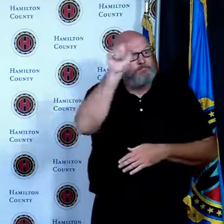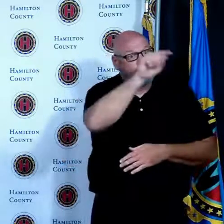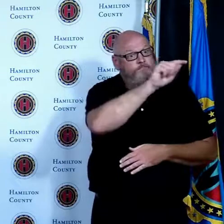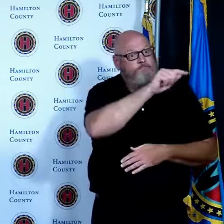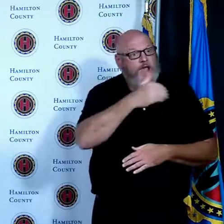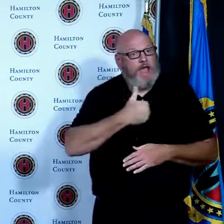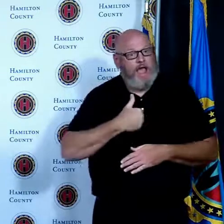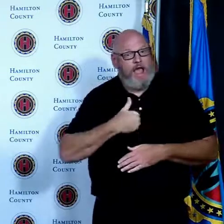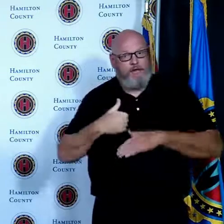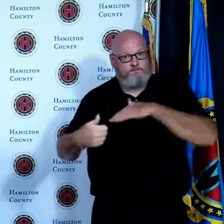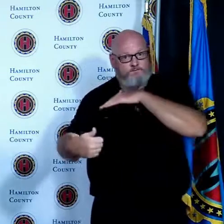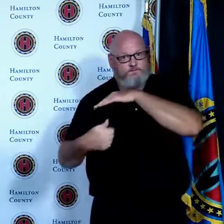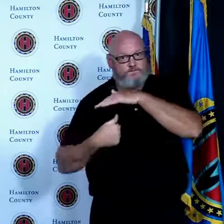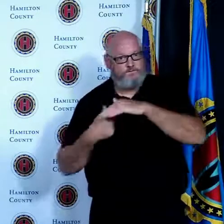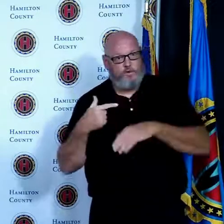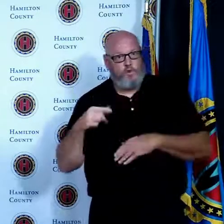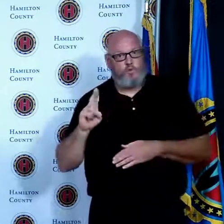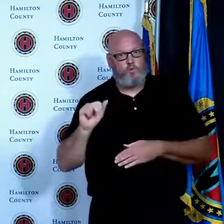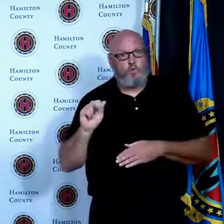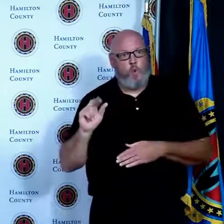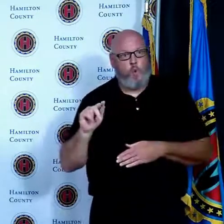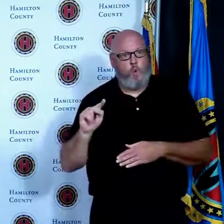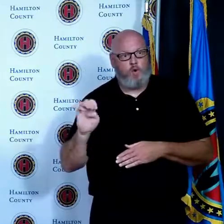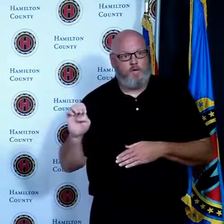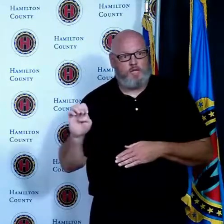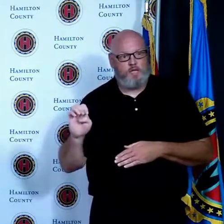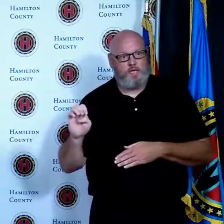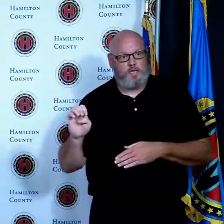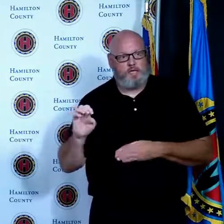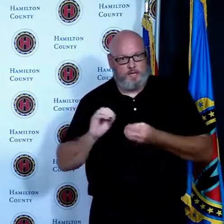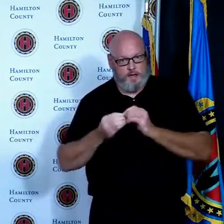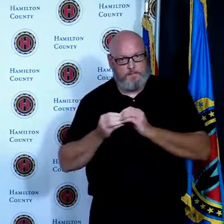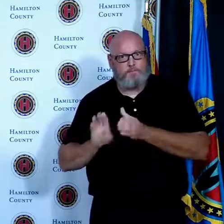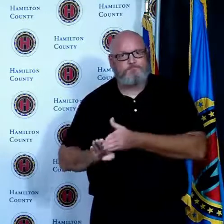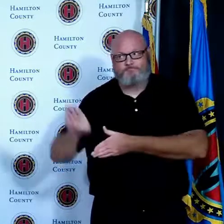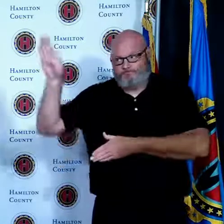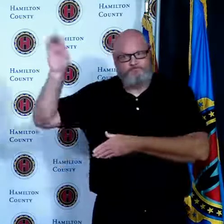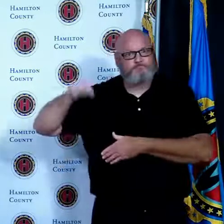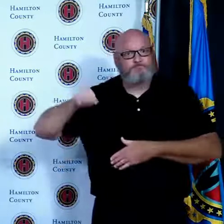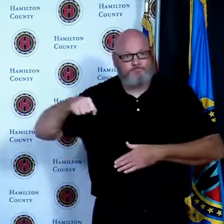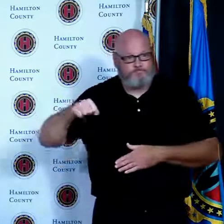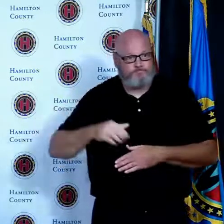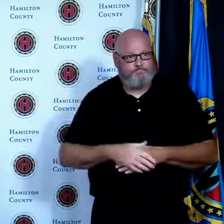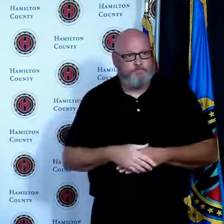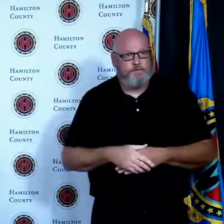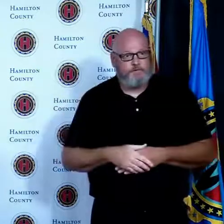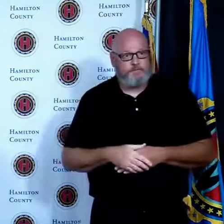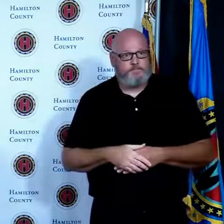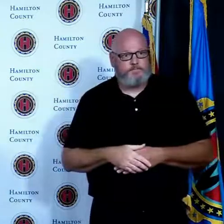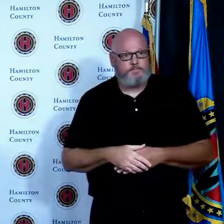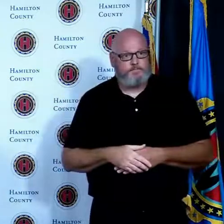to start seeing spikes in cases again we are absolutely concerned and keeping a very close eye on our schools